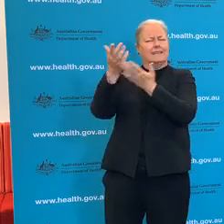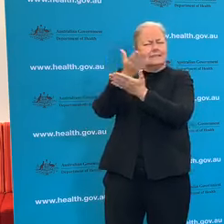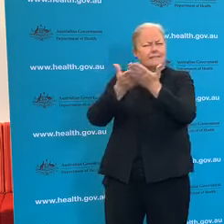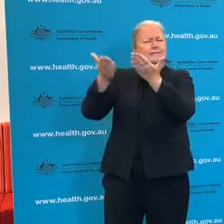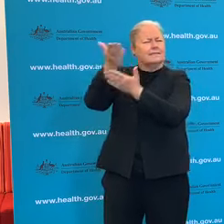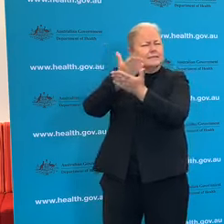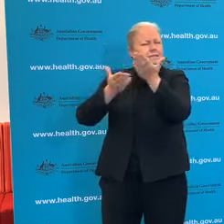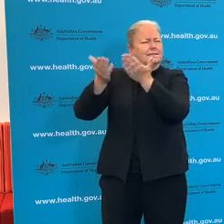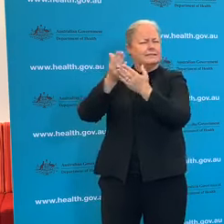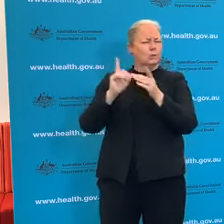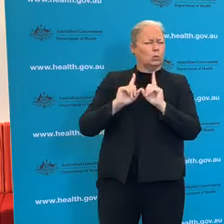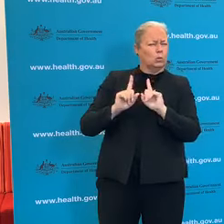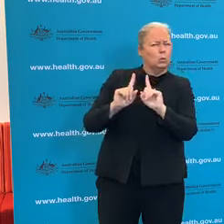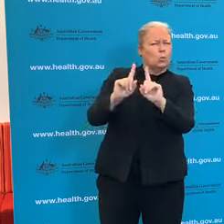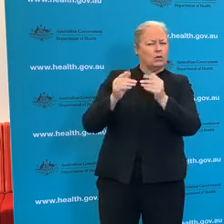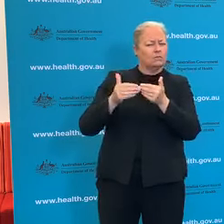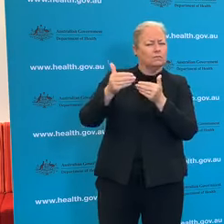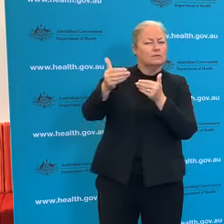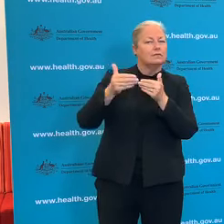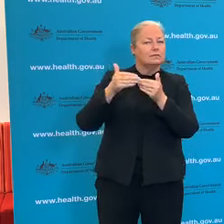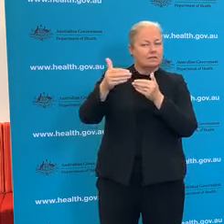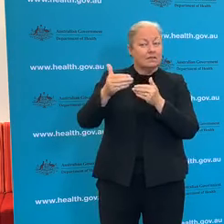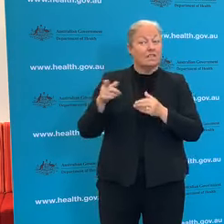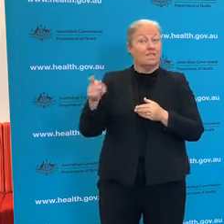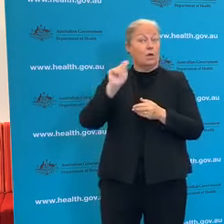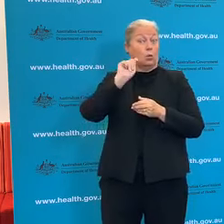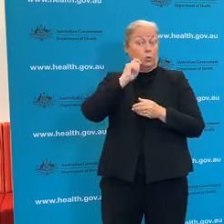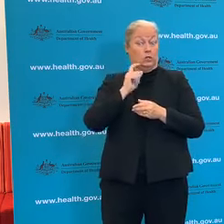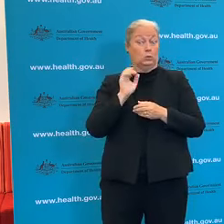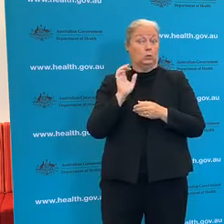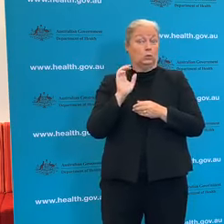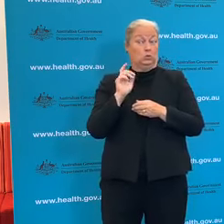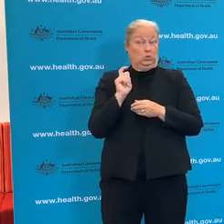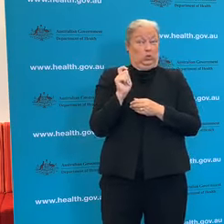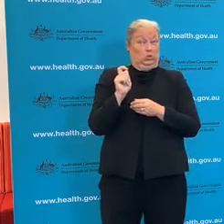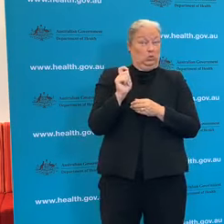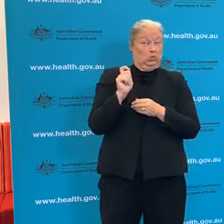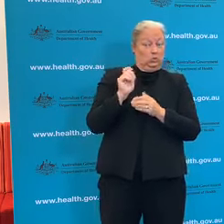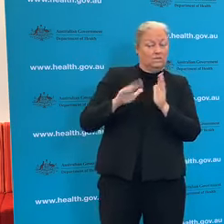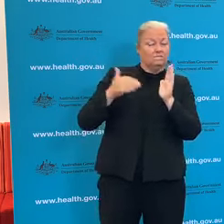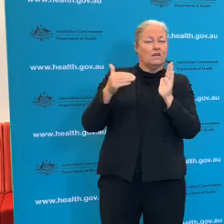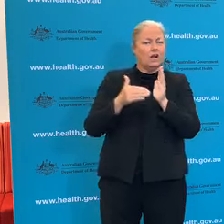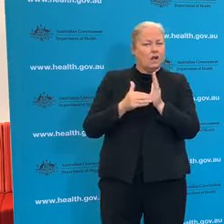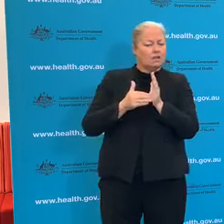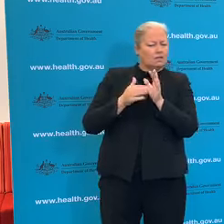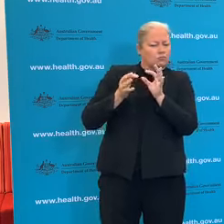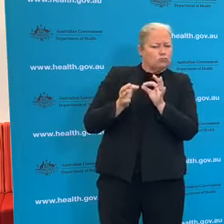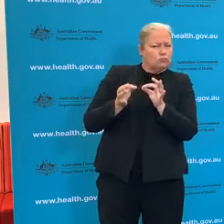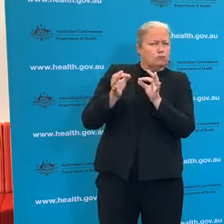will be making some final decisions on adjustments of measures at the meeting